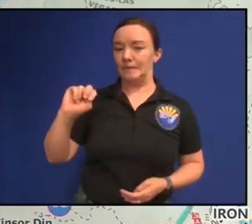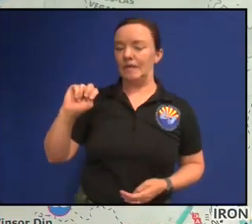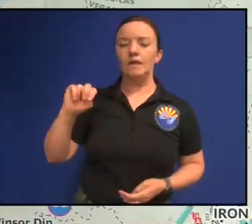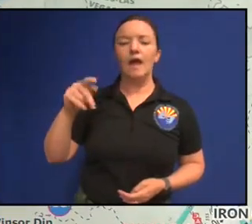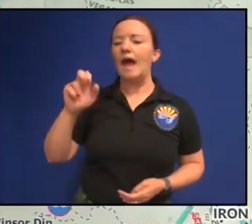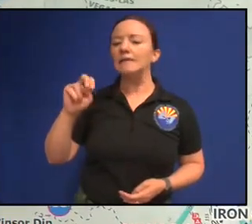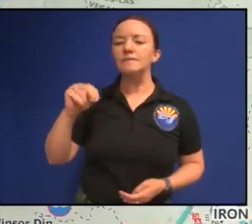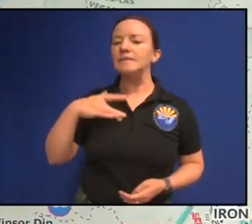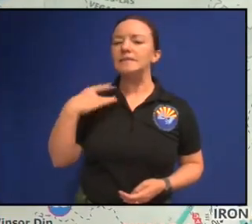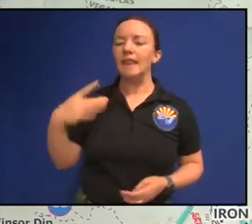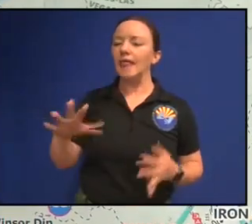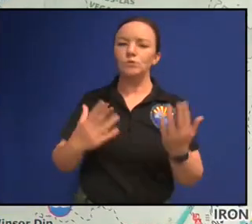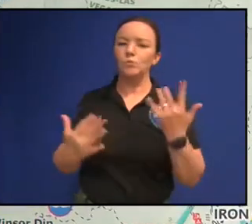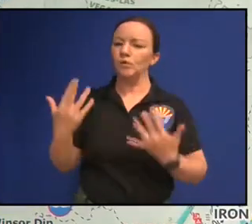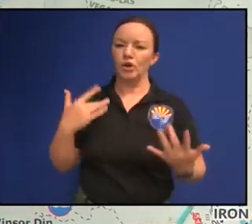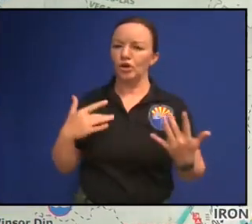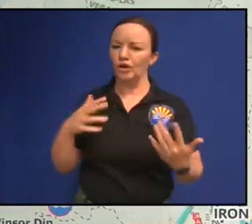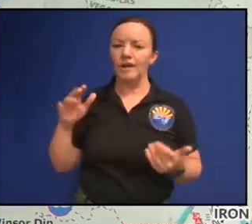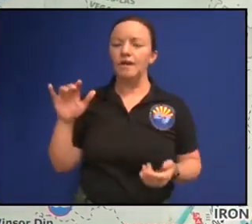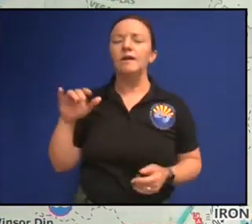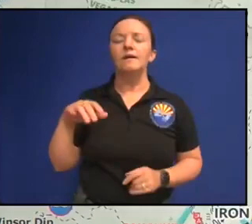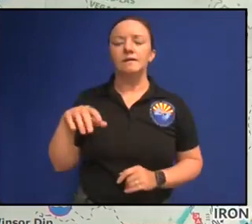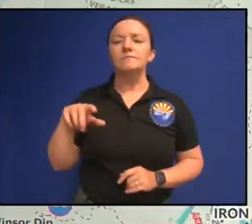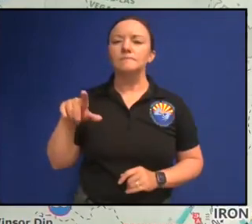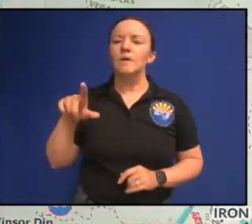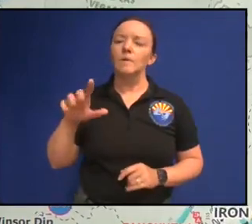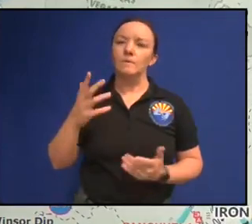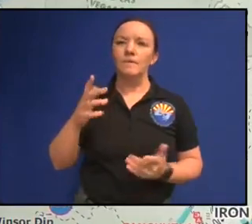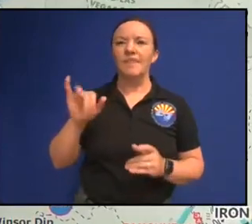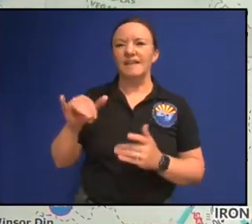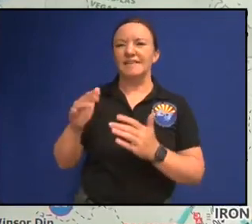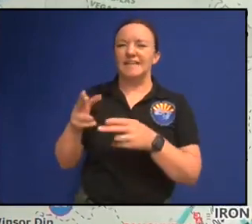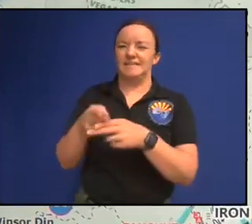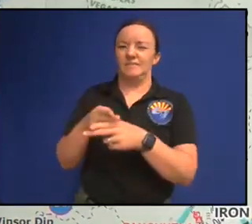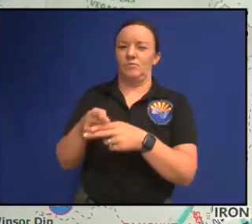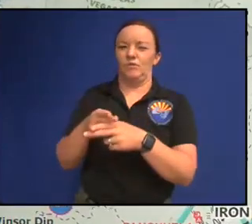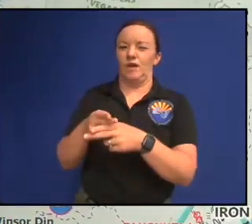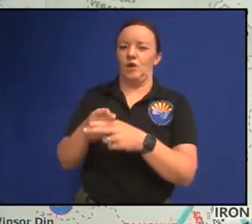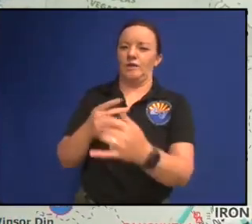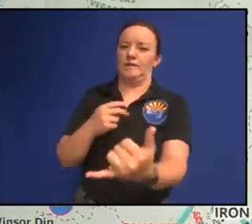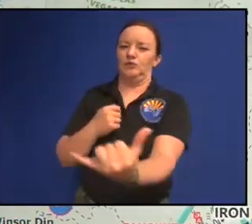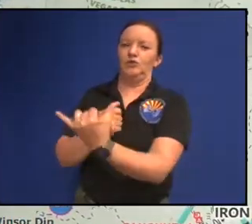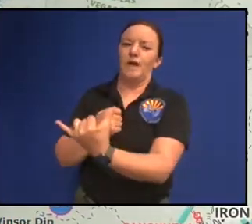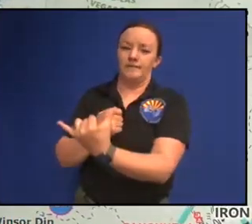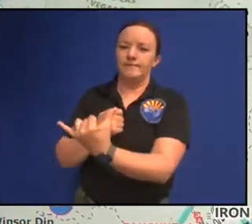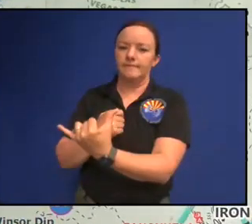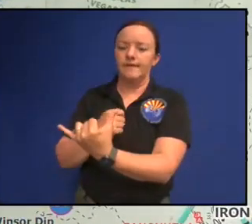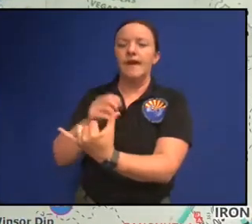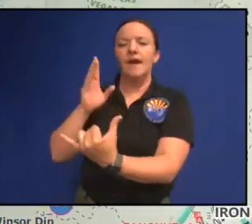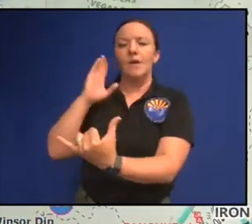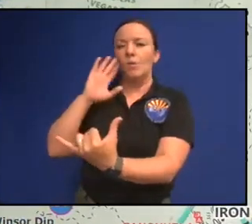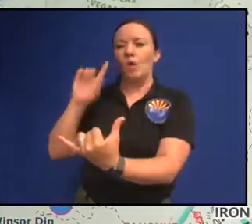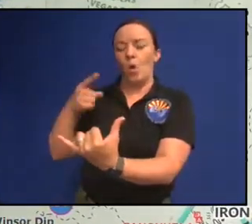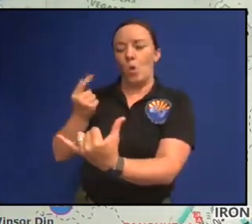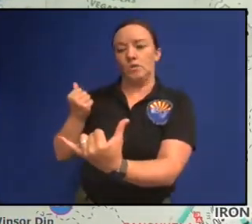SO THIS IS BASICALLY A TEMPORARY CHECKPOINT. IT WILL ONLY CONTINUE IF THIS FIRE PUSHES US OVER THE NEXT FIVE TO SEVEN DAYS.